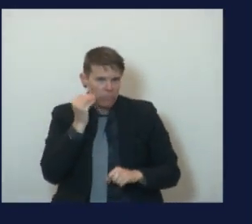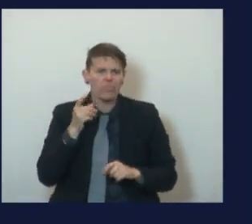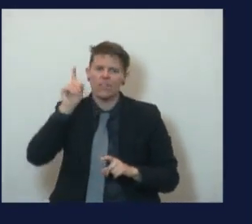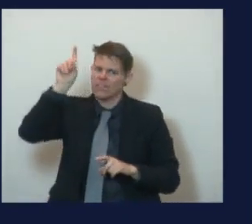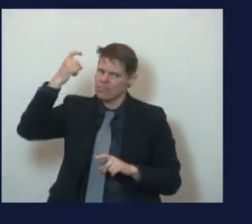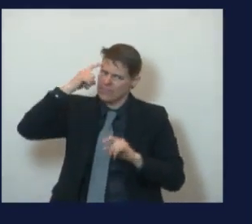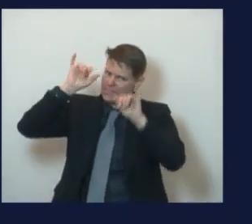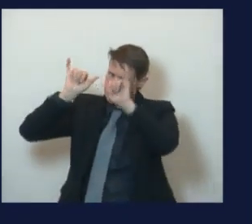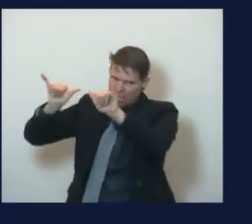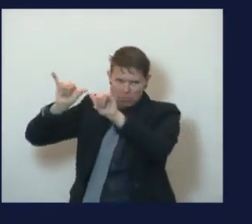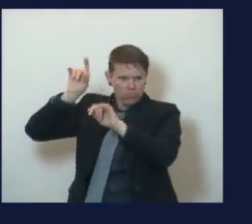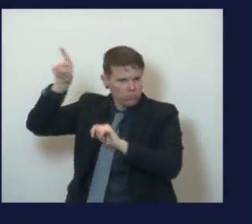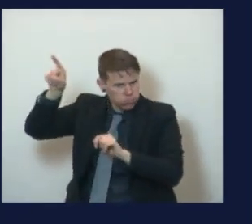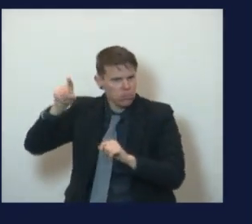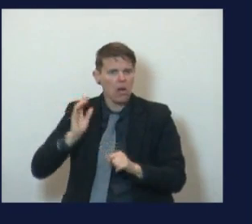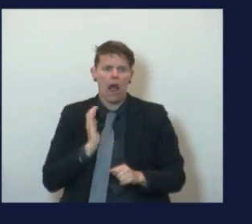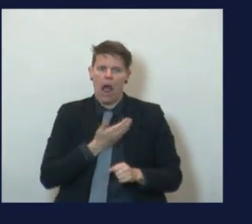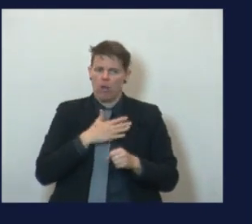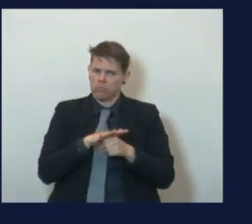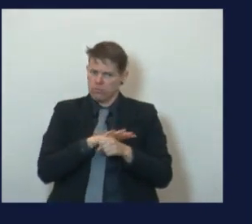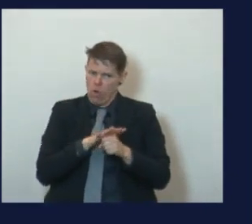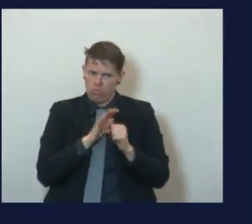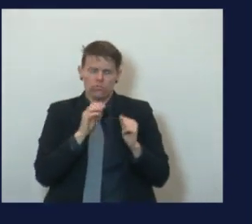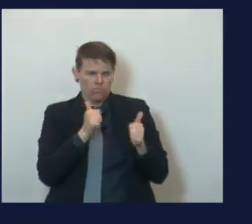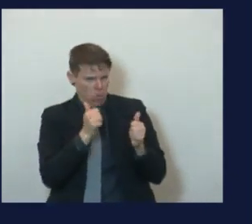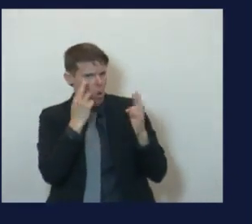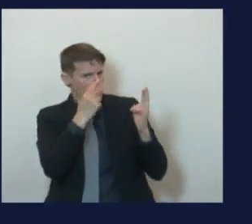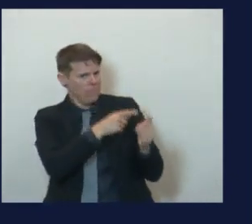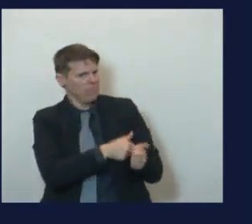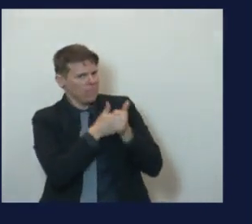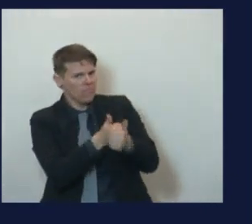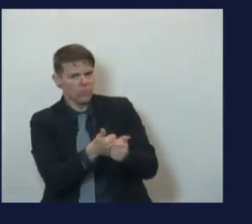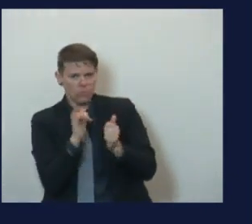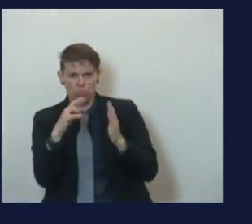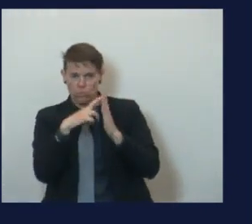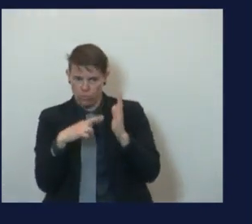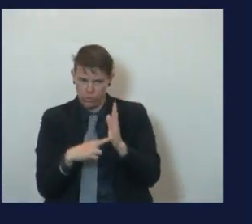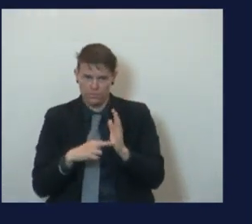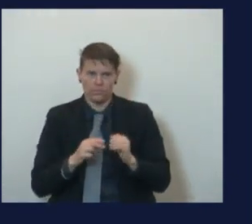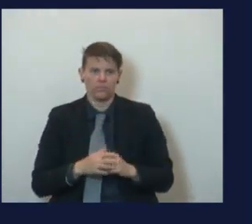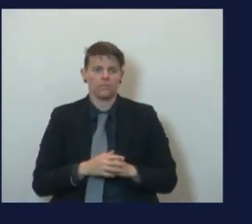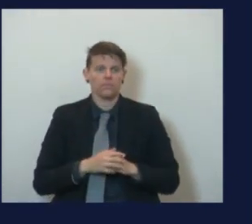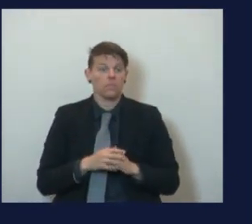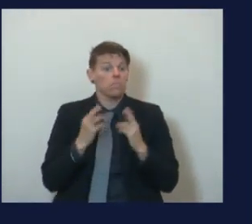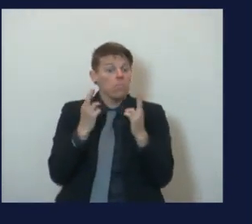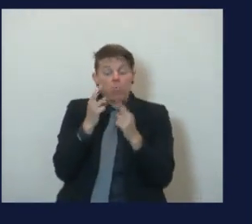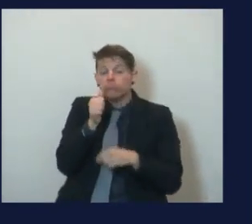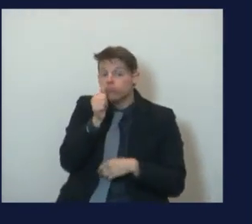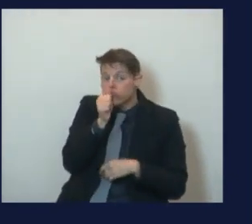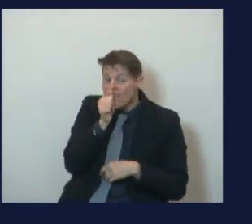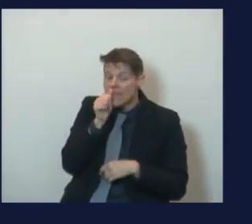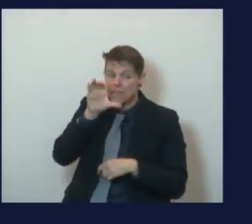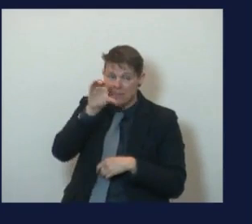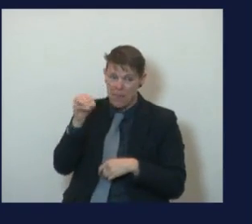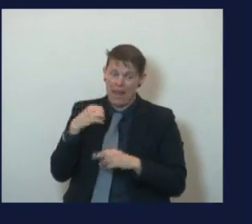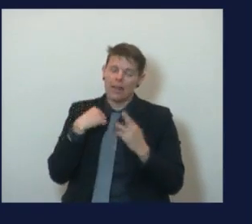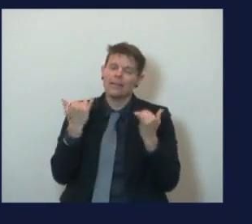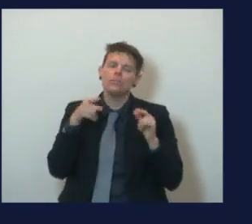AND WE ARE GOING TO KEEP DOING THAT IN GOVERNMENT. WE ARE HOPING OUR LOCAL GOVERNMENT PARTNERS WILL CONTINUE TO FOLLOW SUIT.